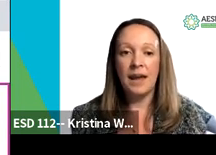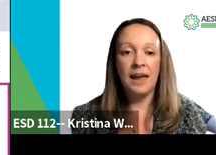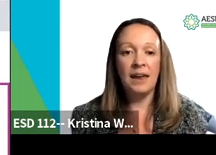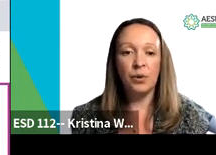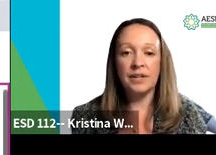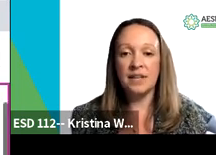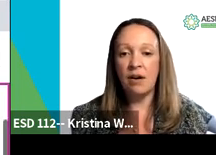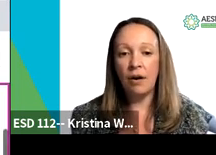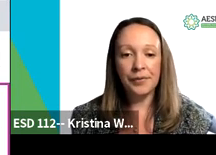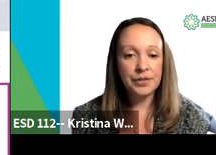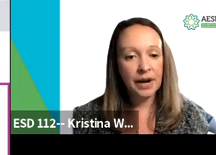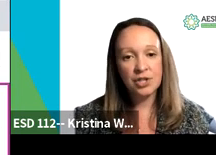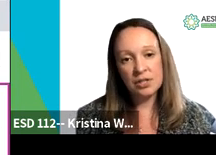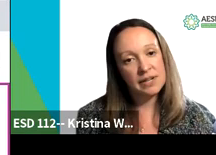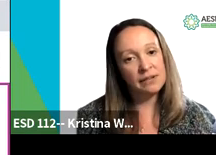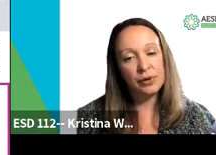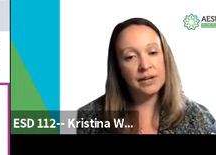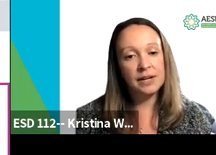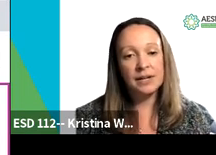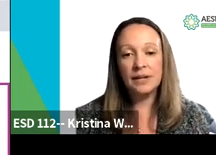ESD 112-- Kristina Wambold: And we're going to see all the directions that I've written in here.